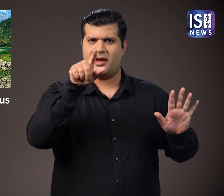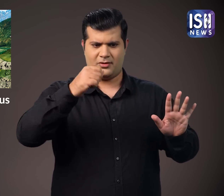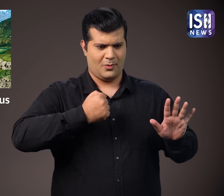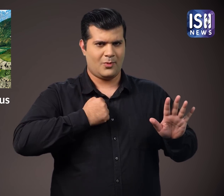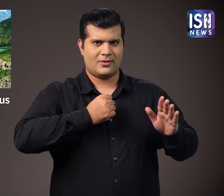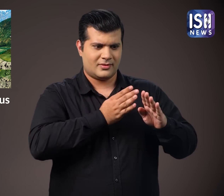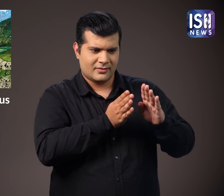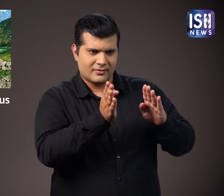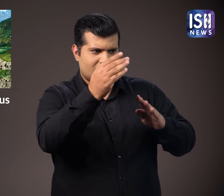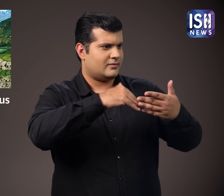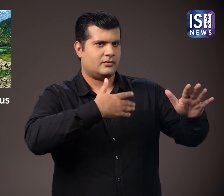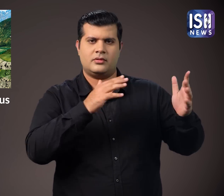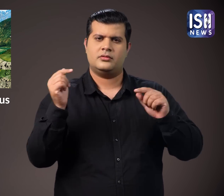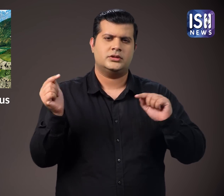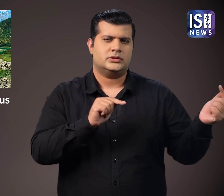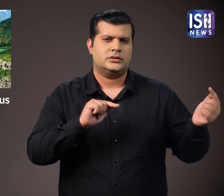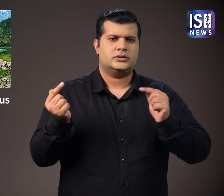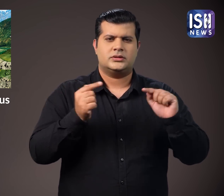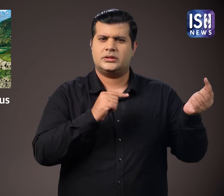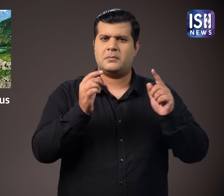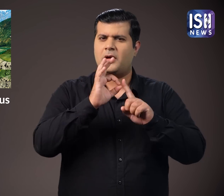as these rivers originate in India. The argument since then has been going on.